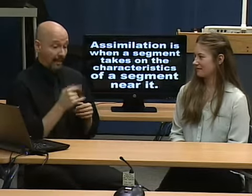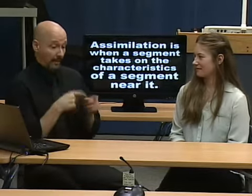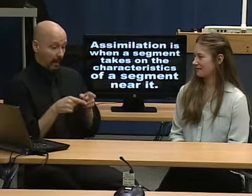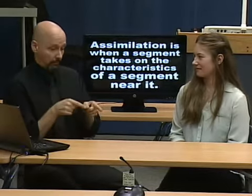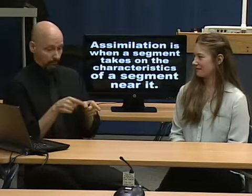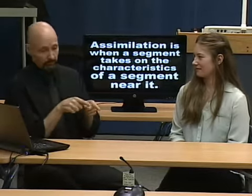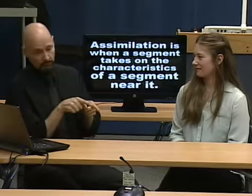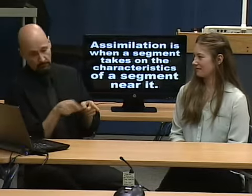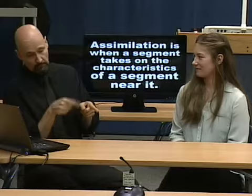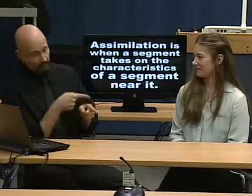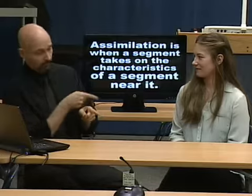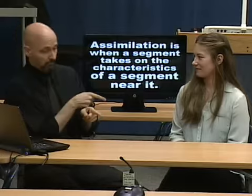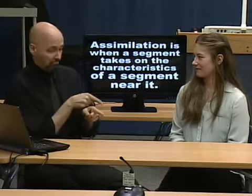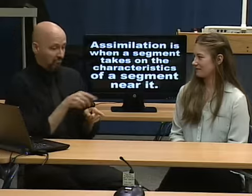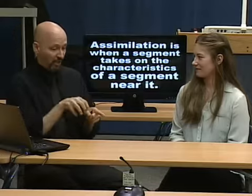The assimilation can go in either direction.